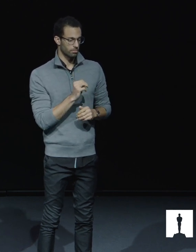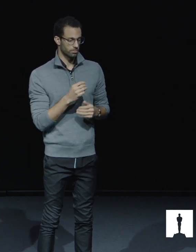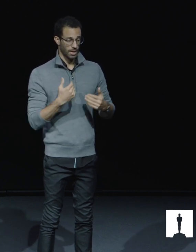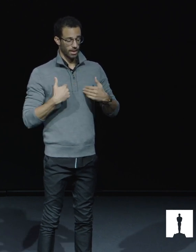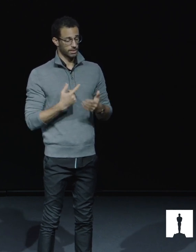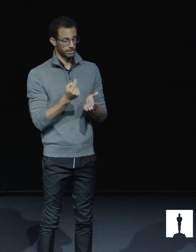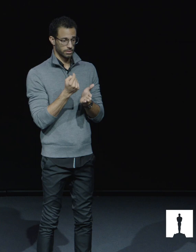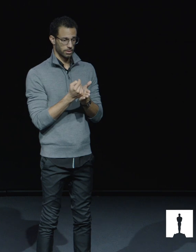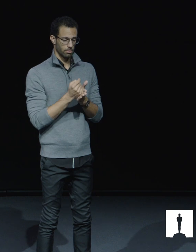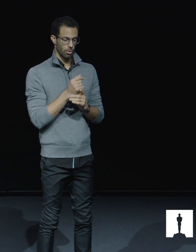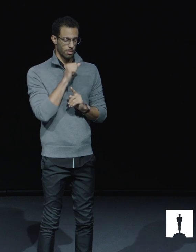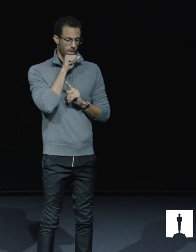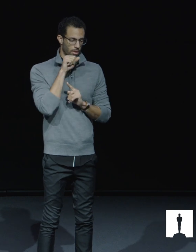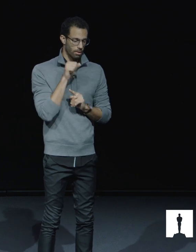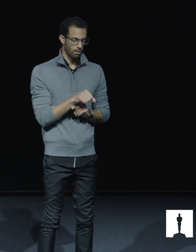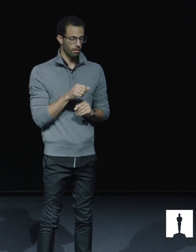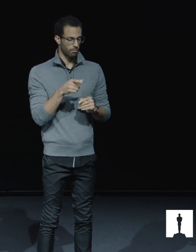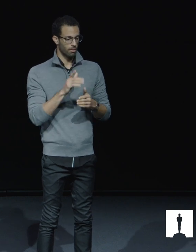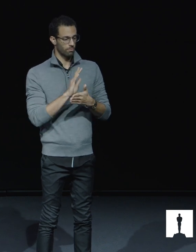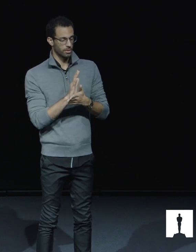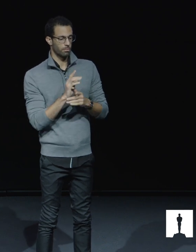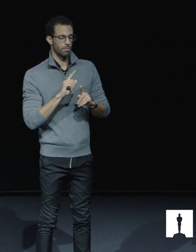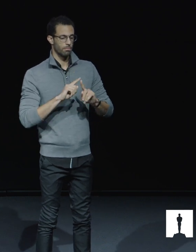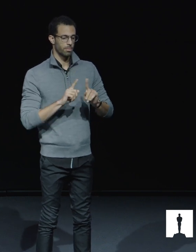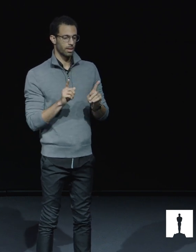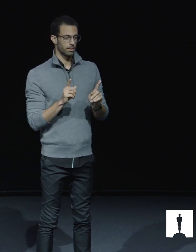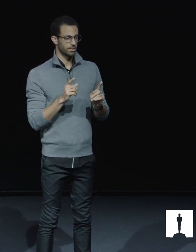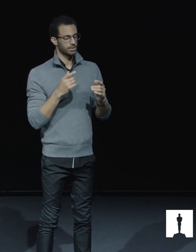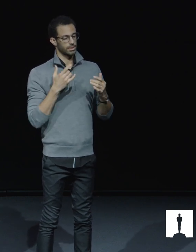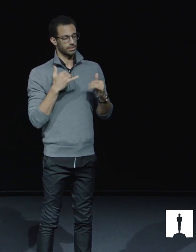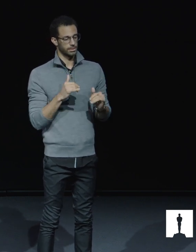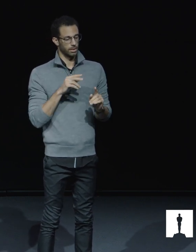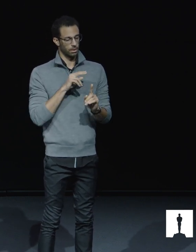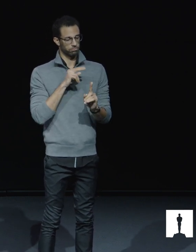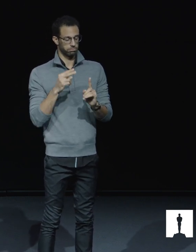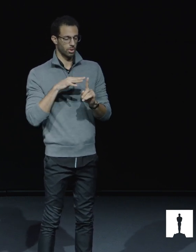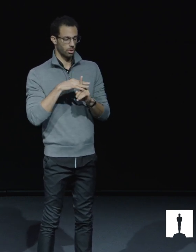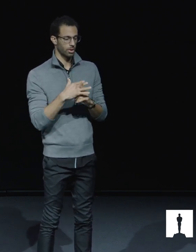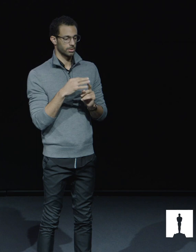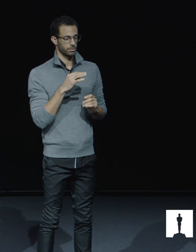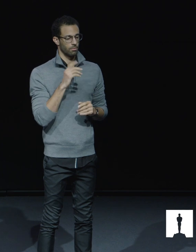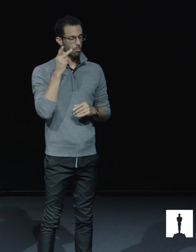he re-formats this love and amends it by a concentration on the politics of race. Baldwin's